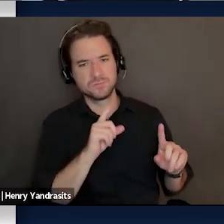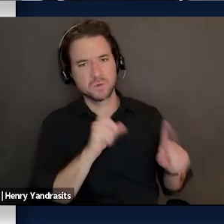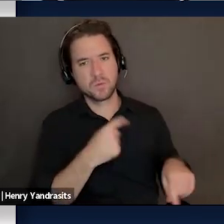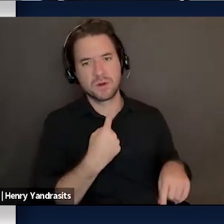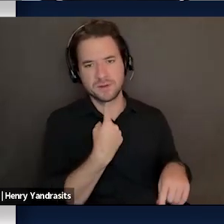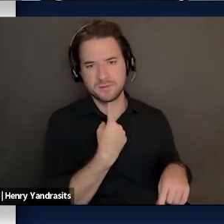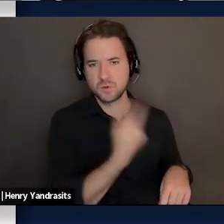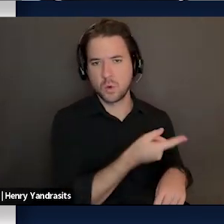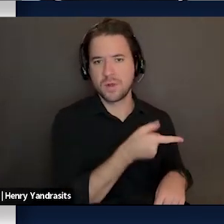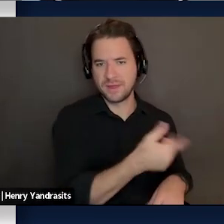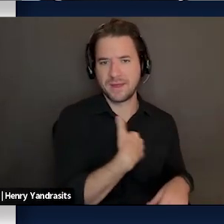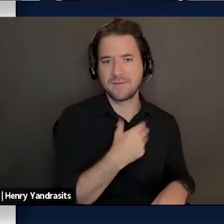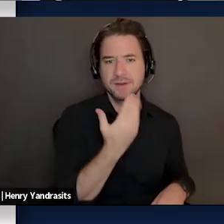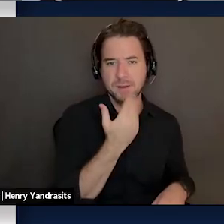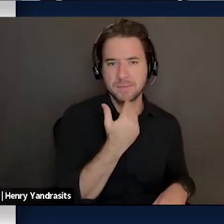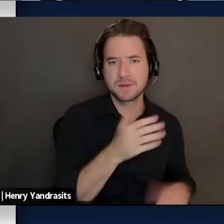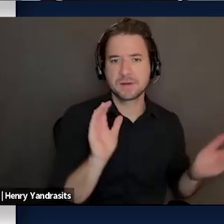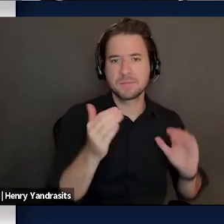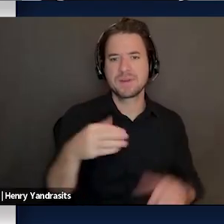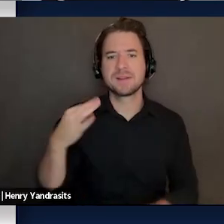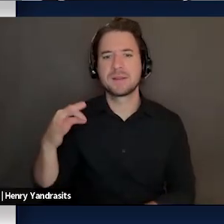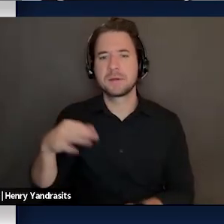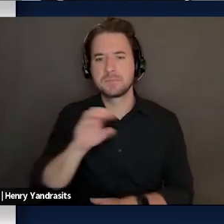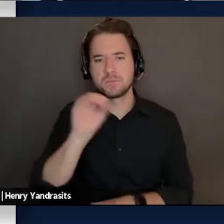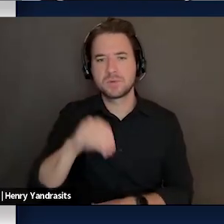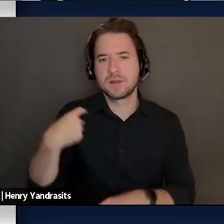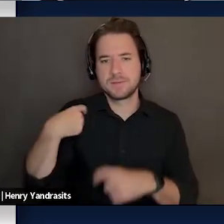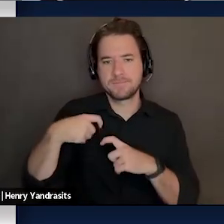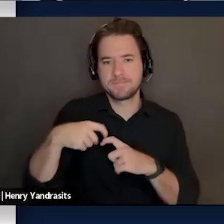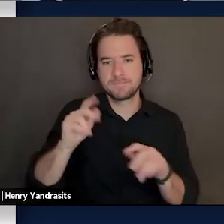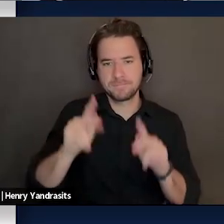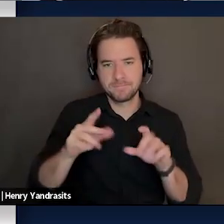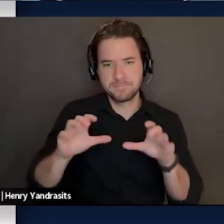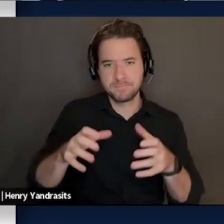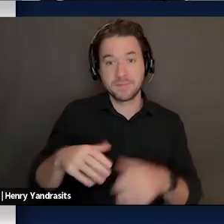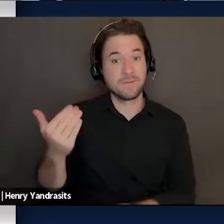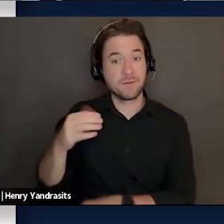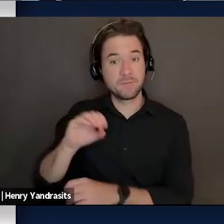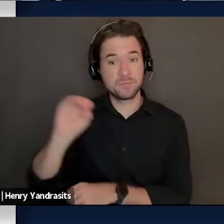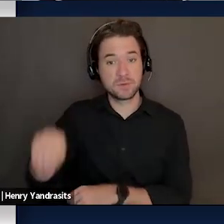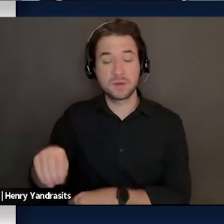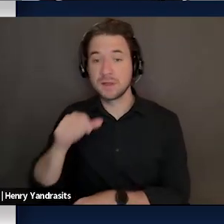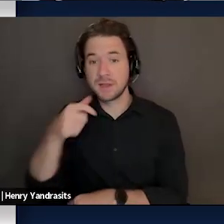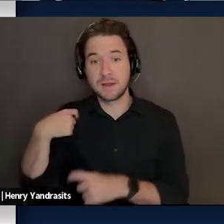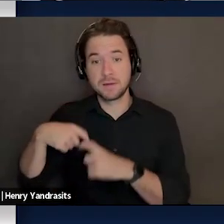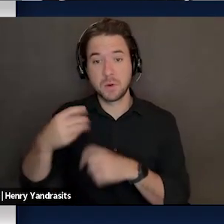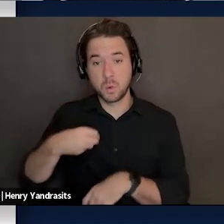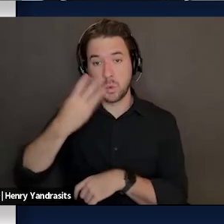Compared to about 19% of Hispanic individuals. 15% of non-Hispanic white individuals.